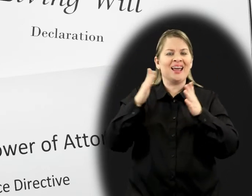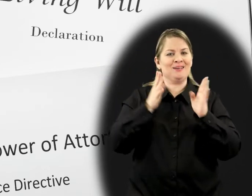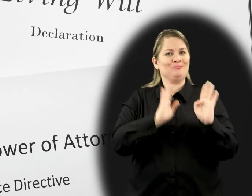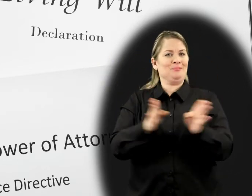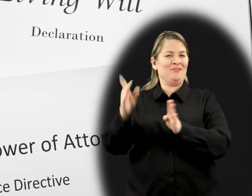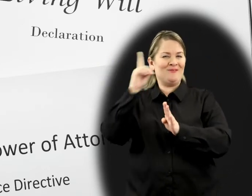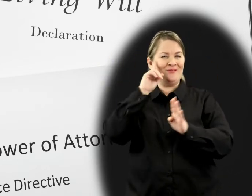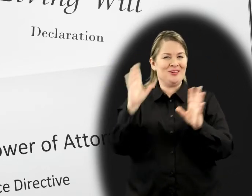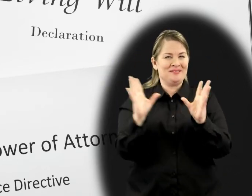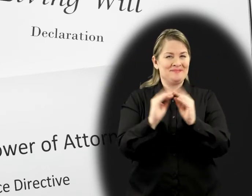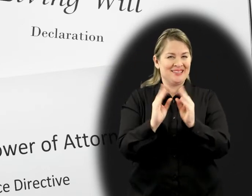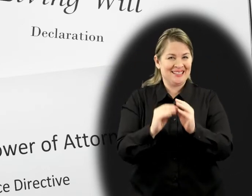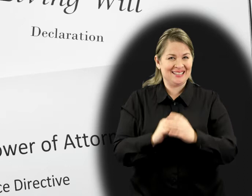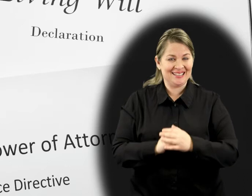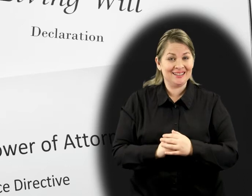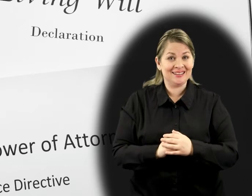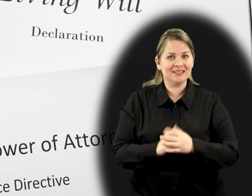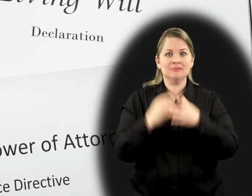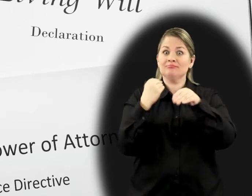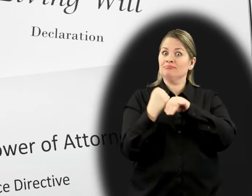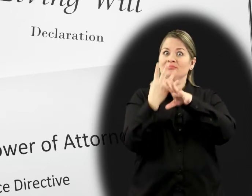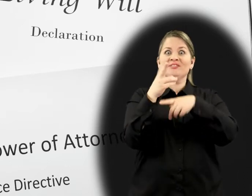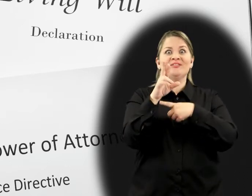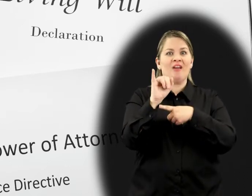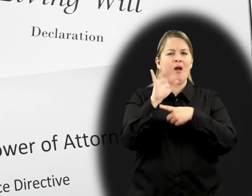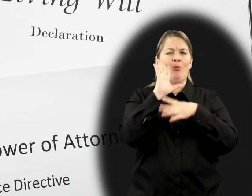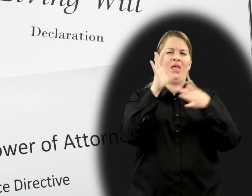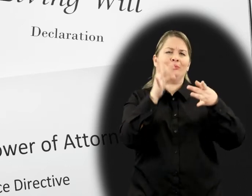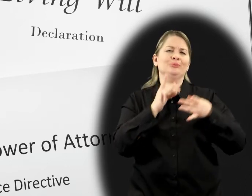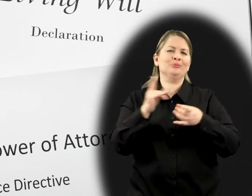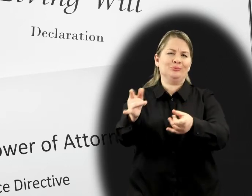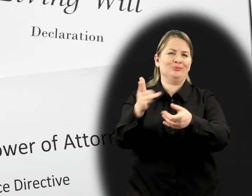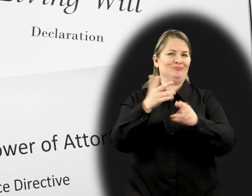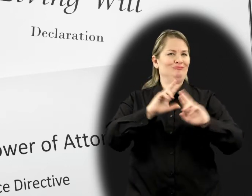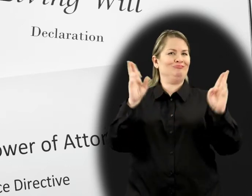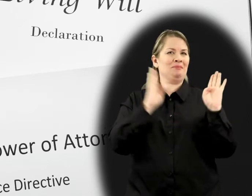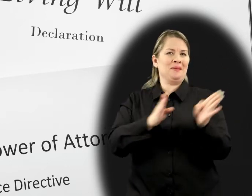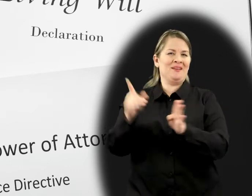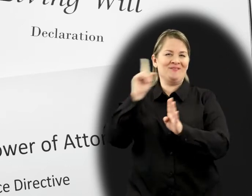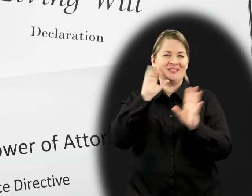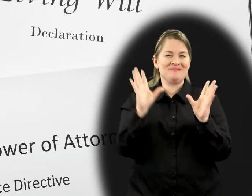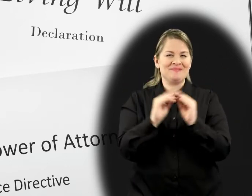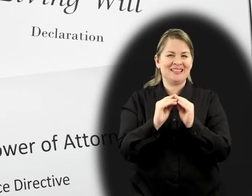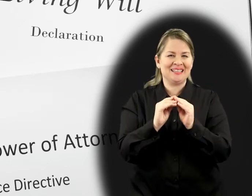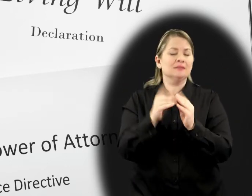so they have time to prepare. This will help the session move efficiently.